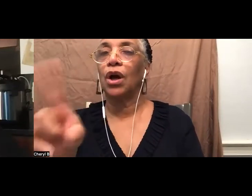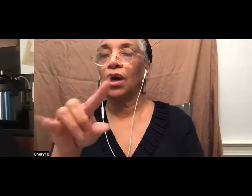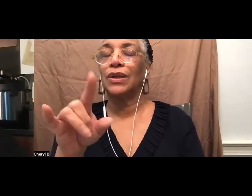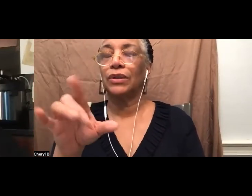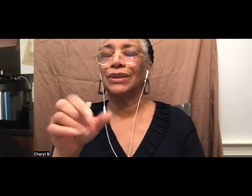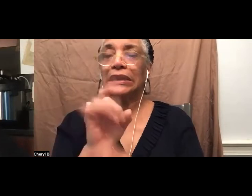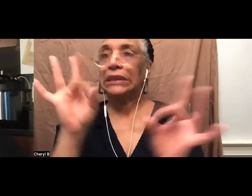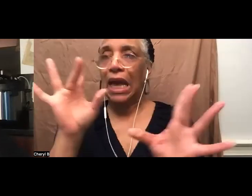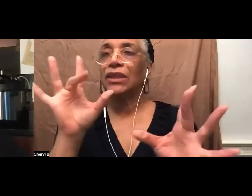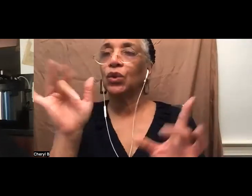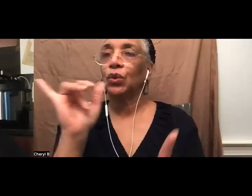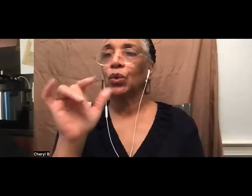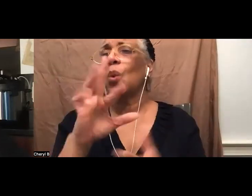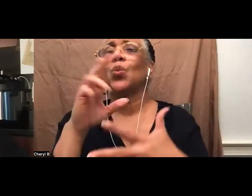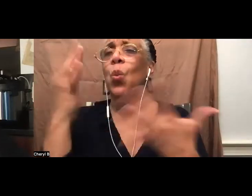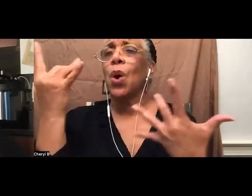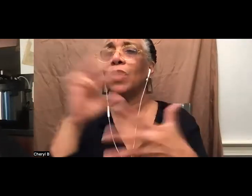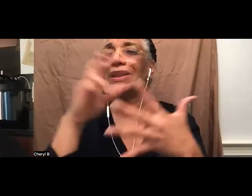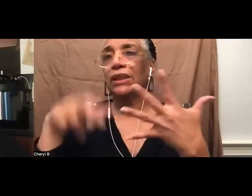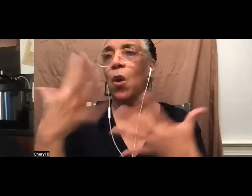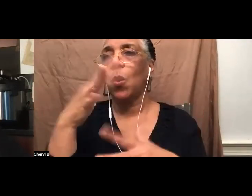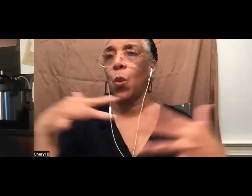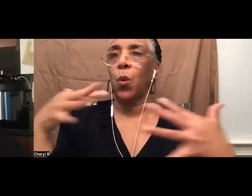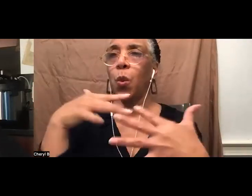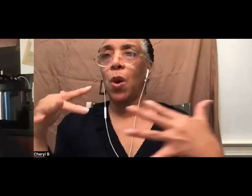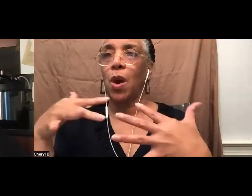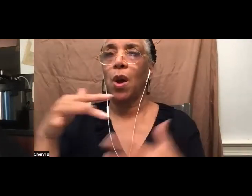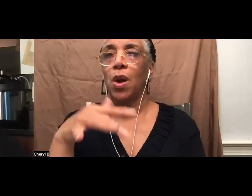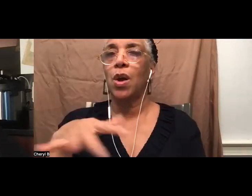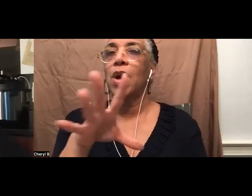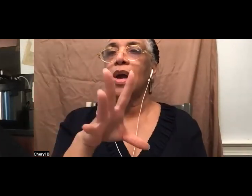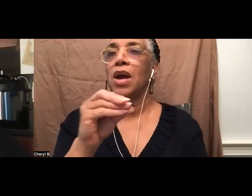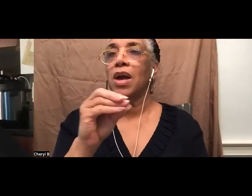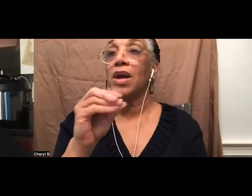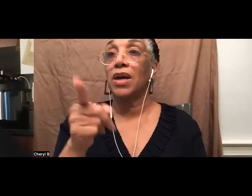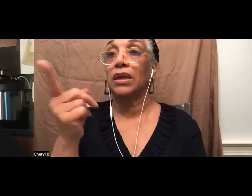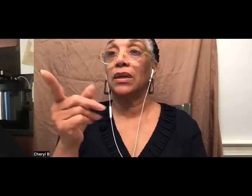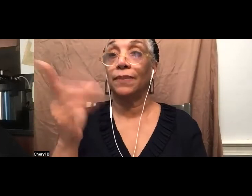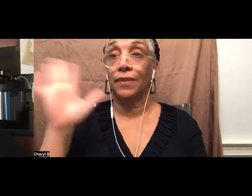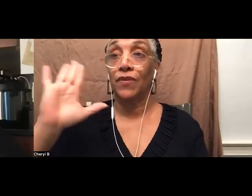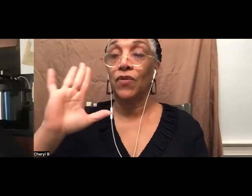In 2006 the Israeli war against Hezbollah led to a large oil spill and fire